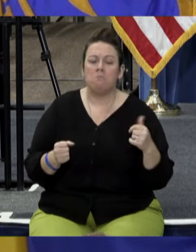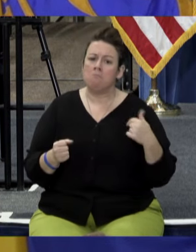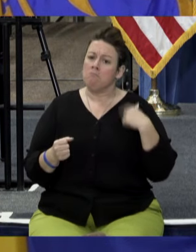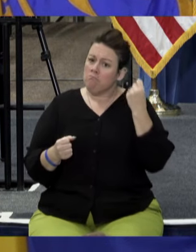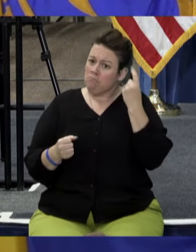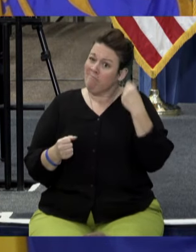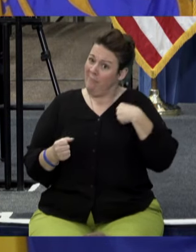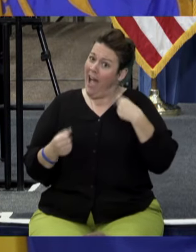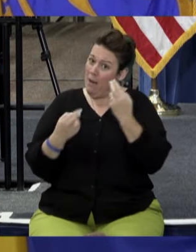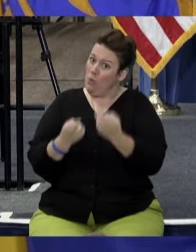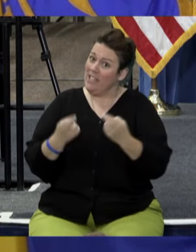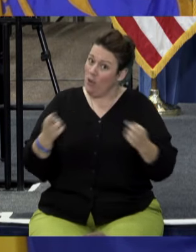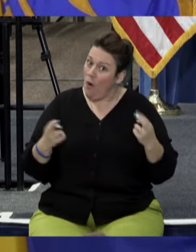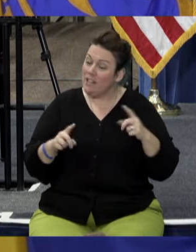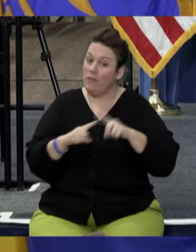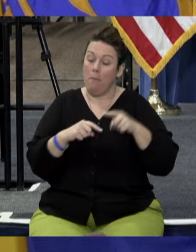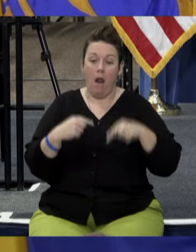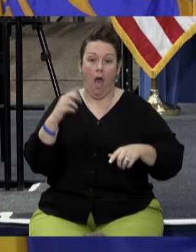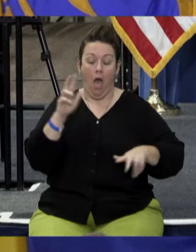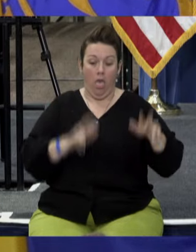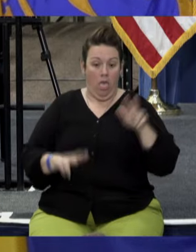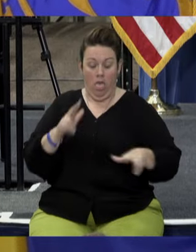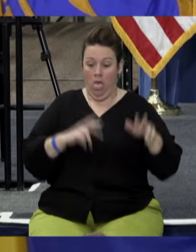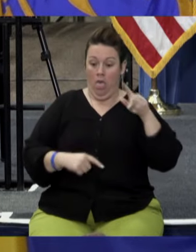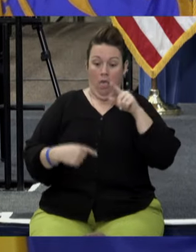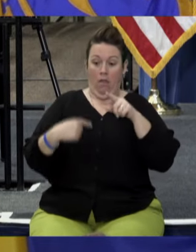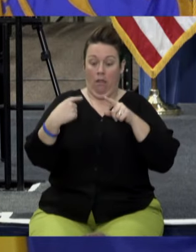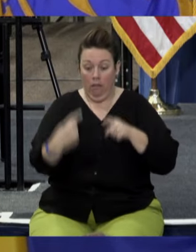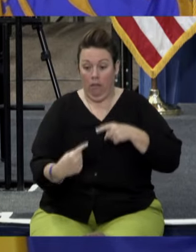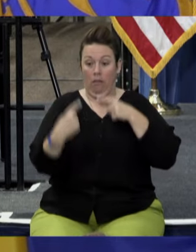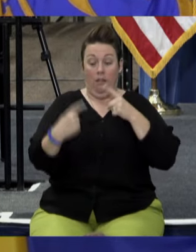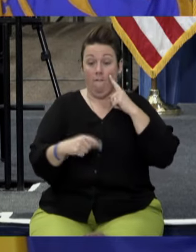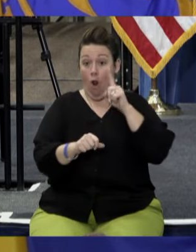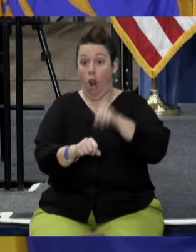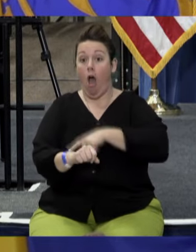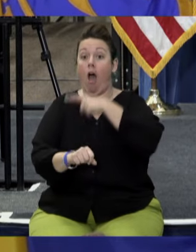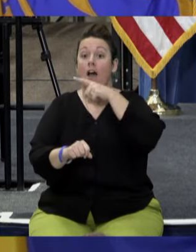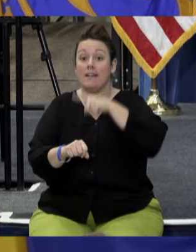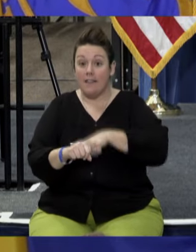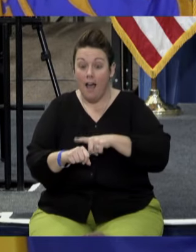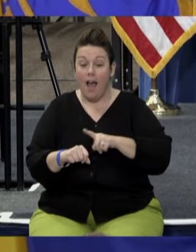but I stumbled and bumbled around for a long time. Before I learned which agencies could